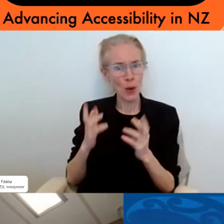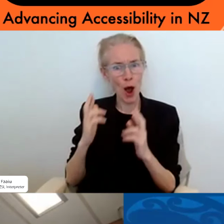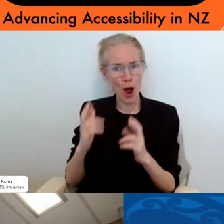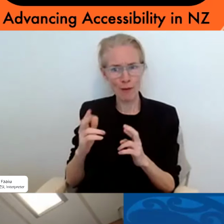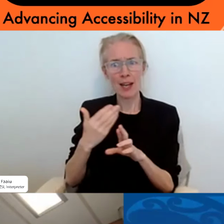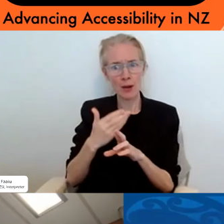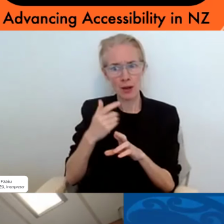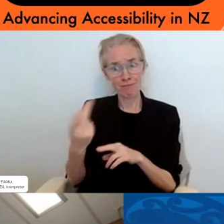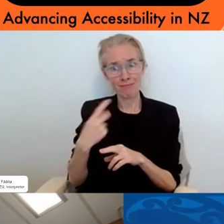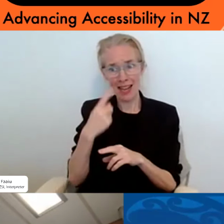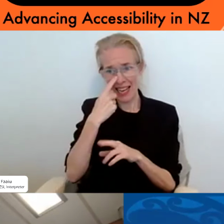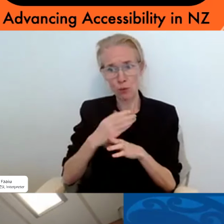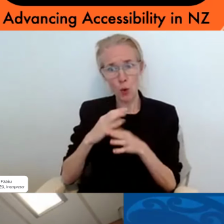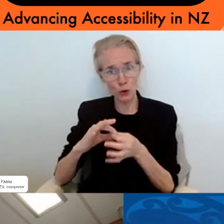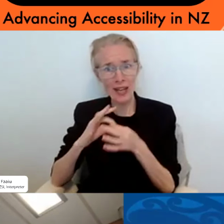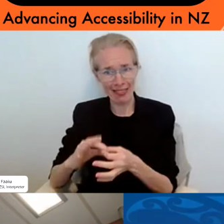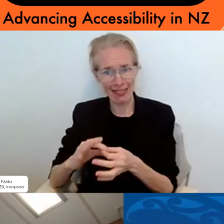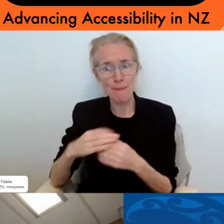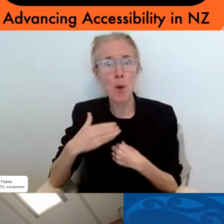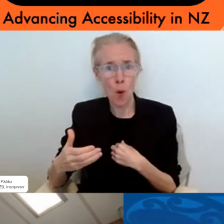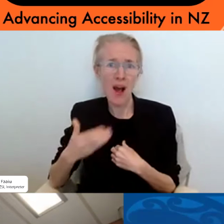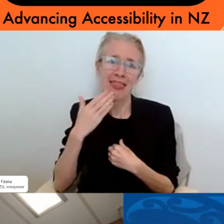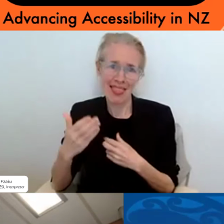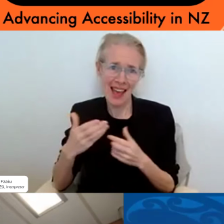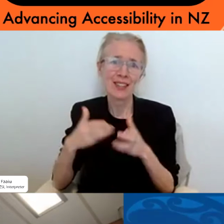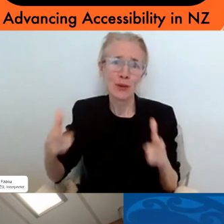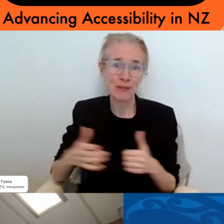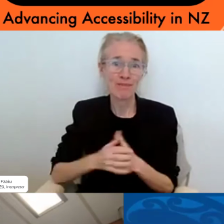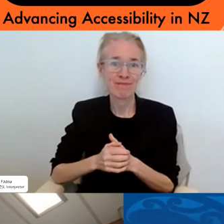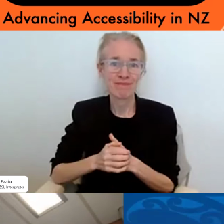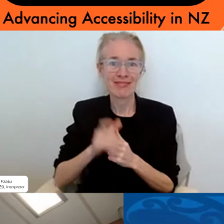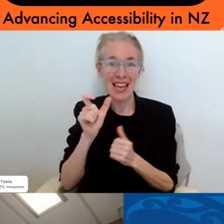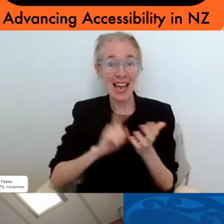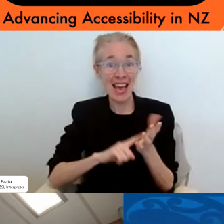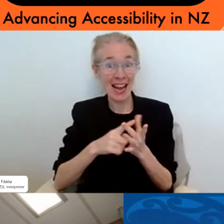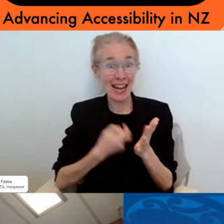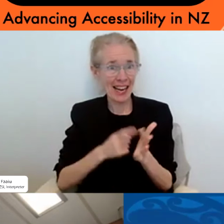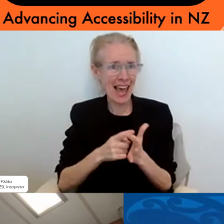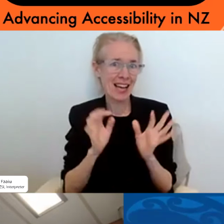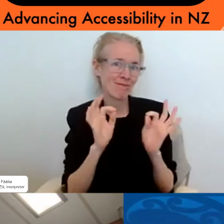so thank you. Excellent, please give me an email and I'll be delighted